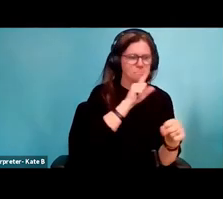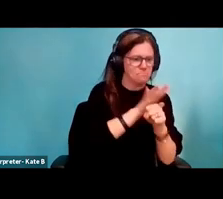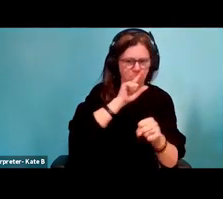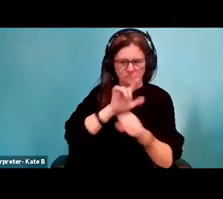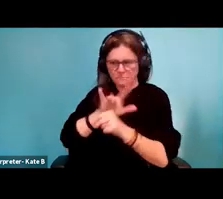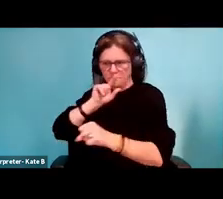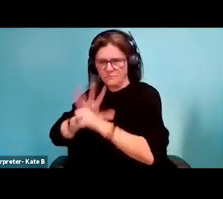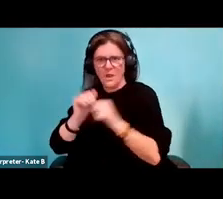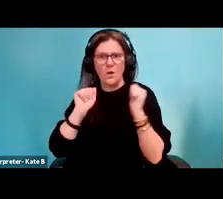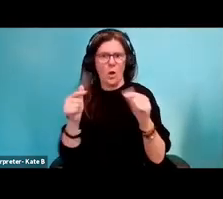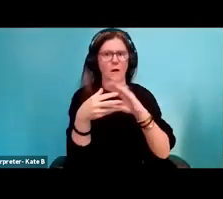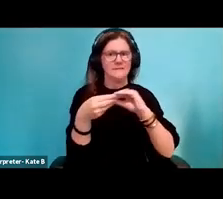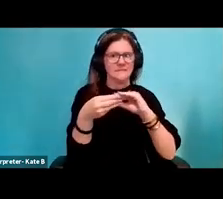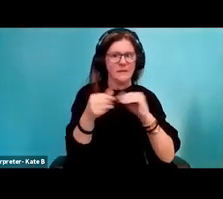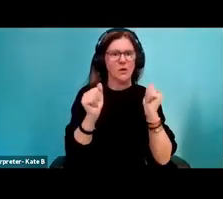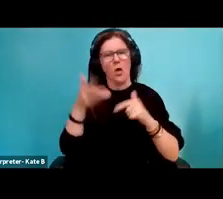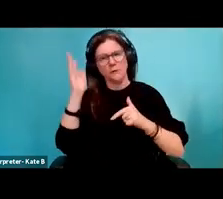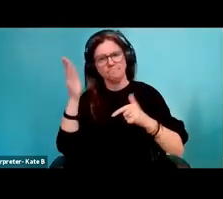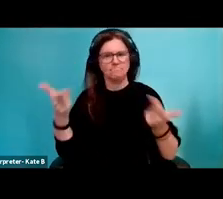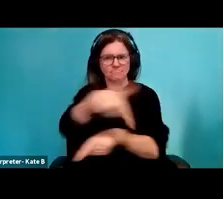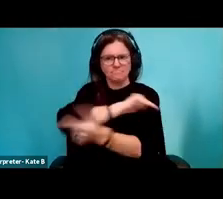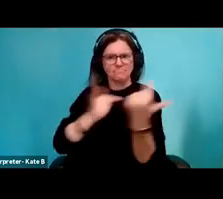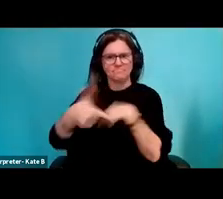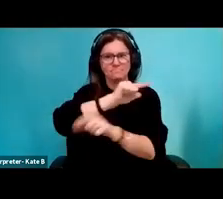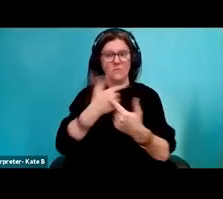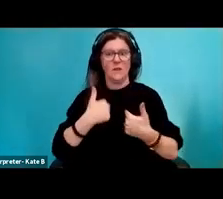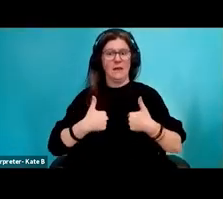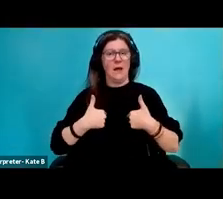and talk and share among each other, which is why I personally love the structure of